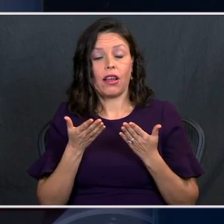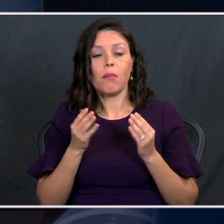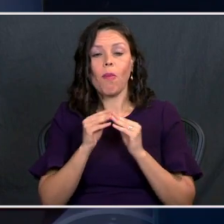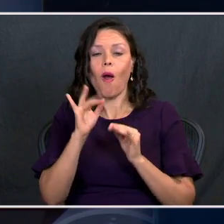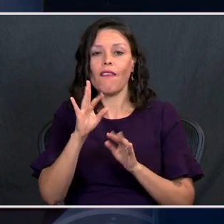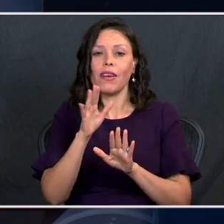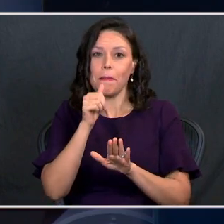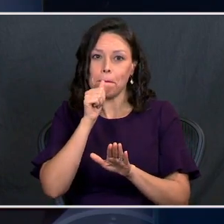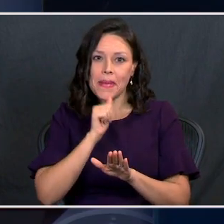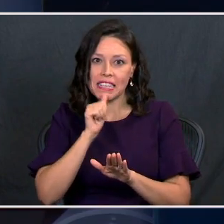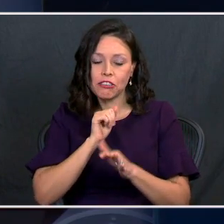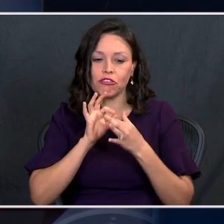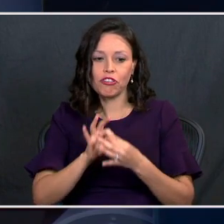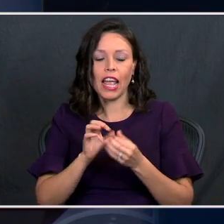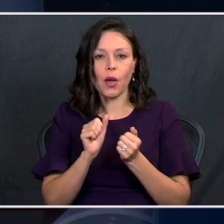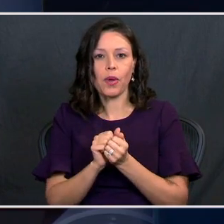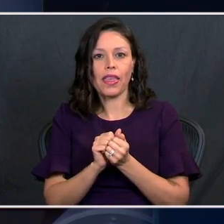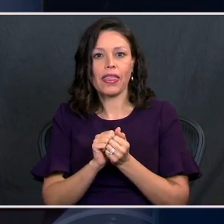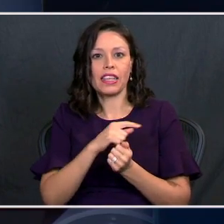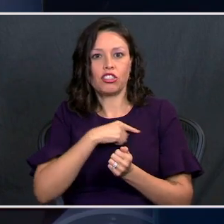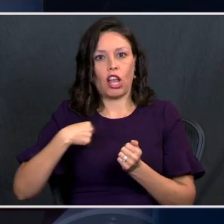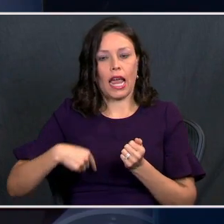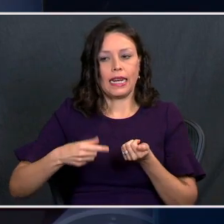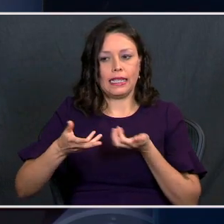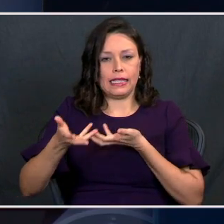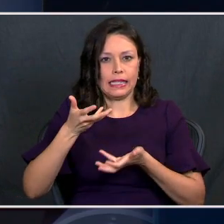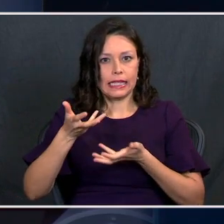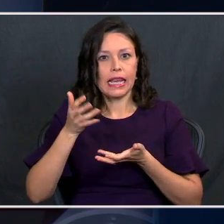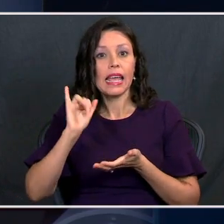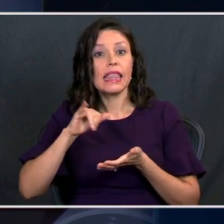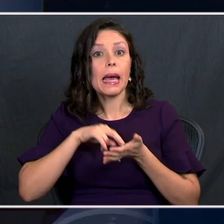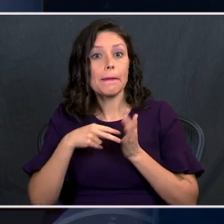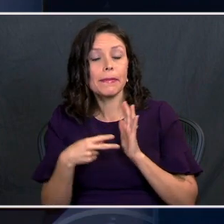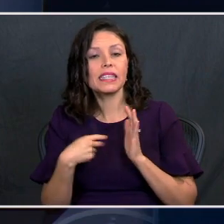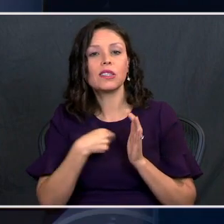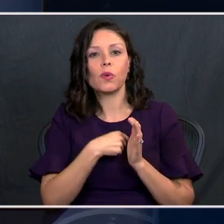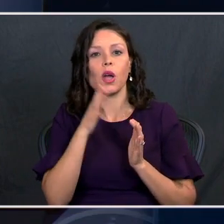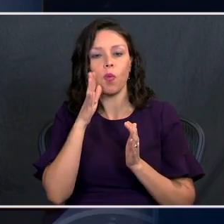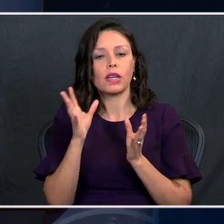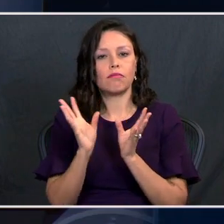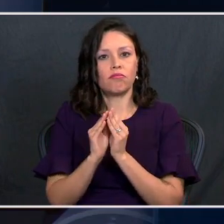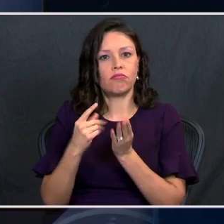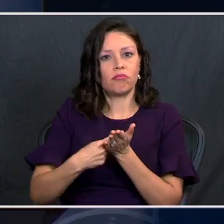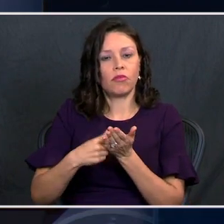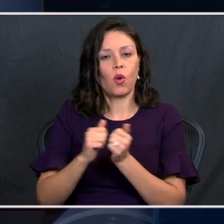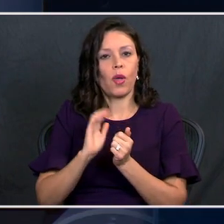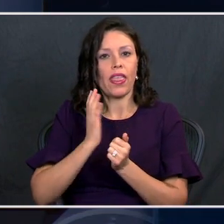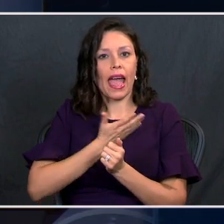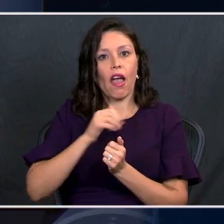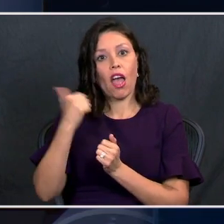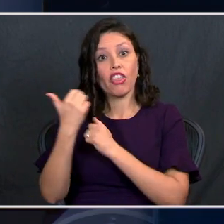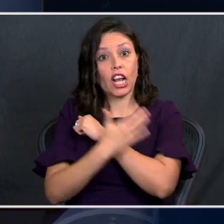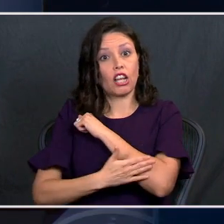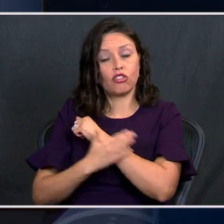as it relates to our relationship with China. So that means we're going to have consultations with our allies, we're going to have consultations with Democrats